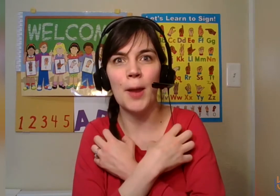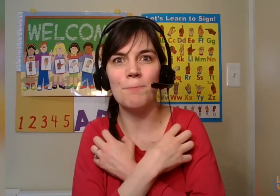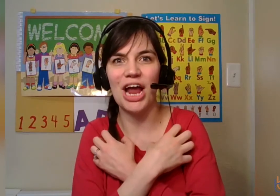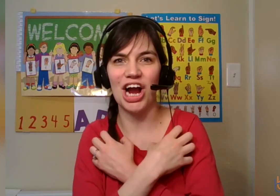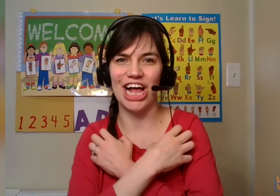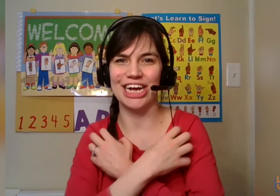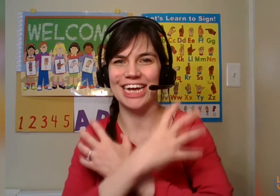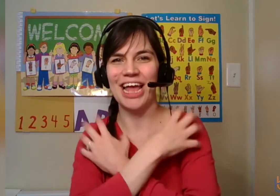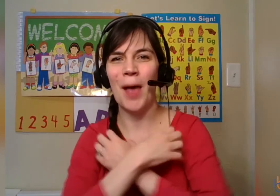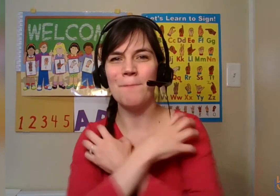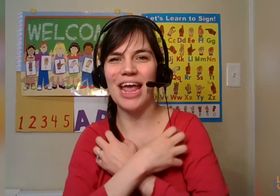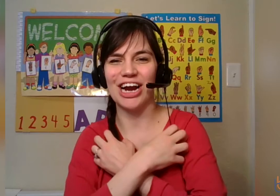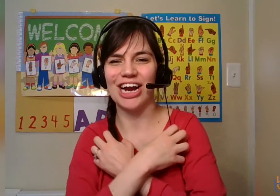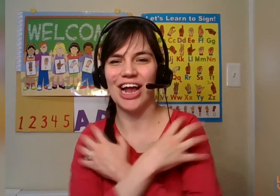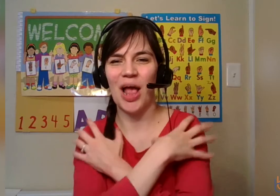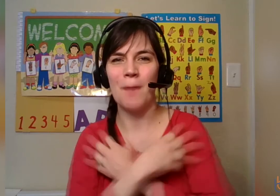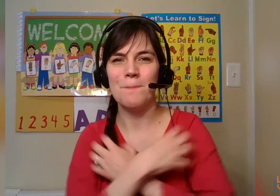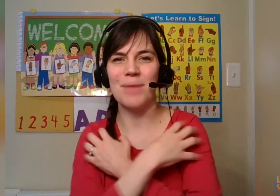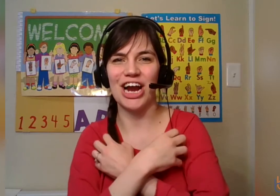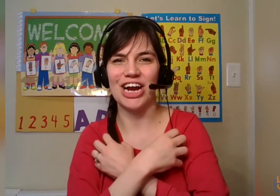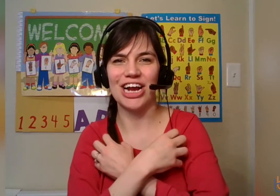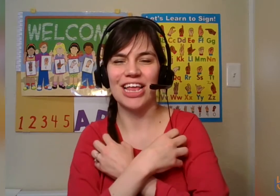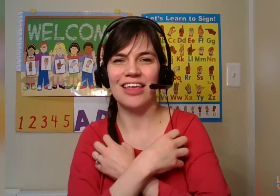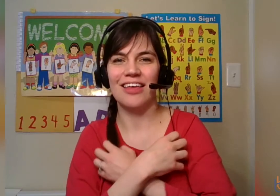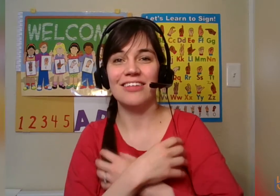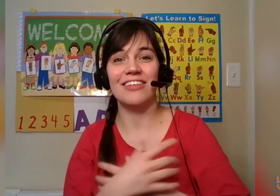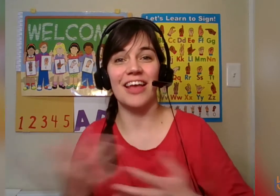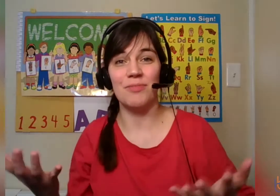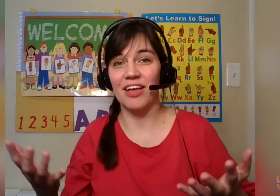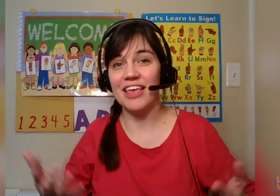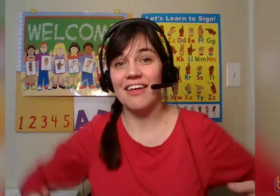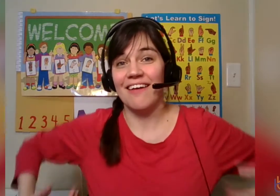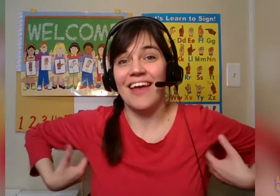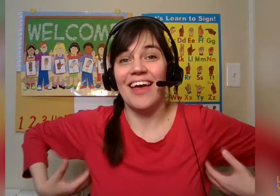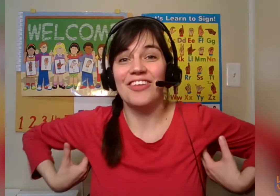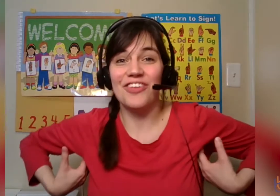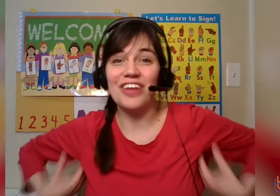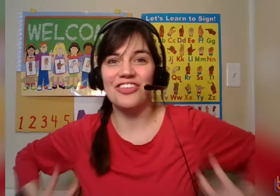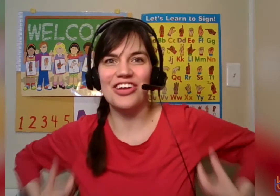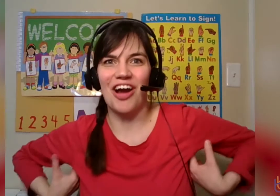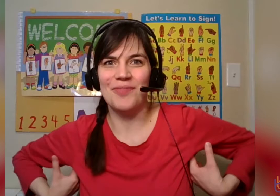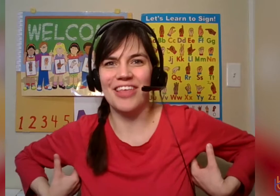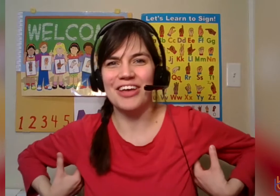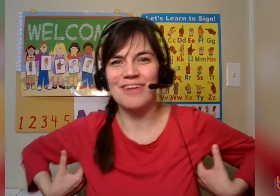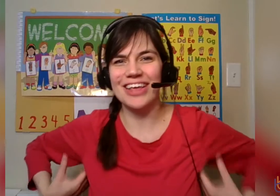bear hug. Bear. Bear. To sign monkey, scratch under your arms like a monkey.